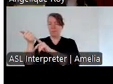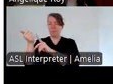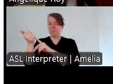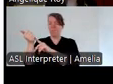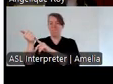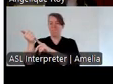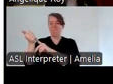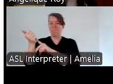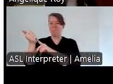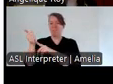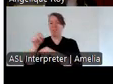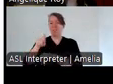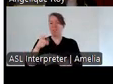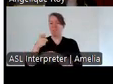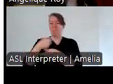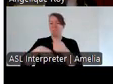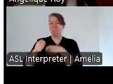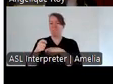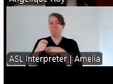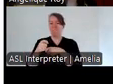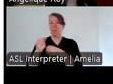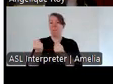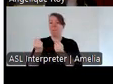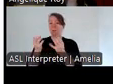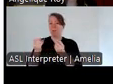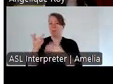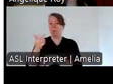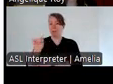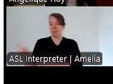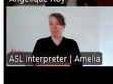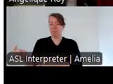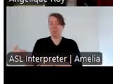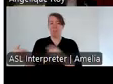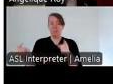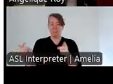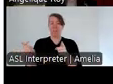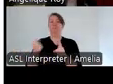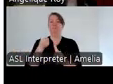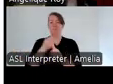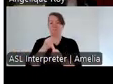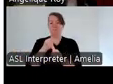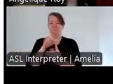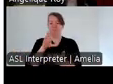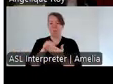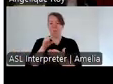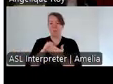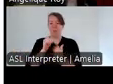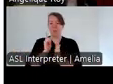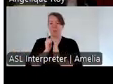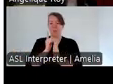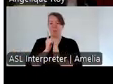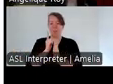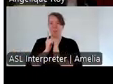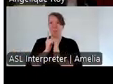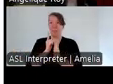That would be a more unbiased name. So this was a learning moment for us and part of that post-reflection process.